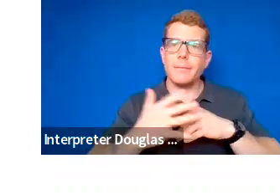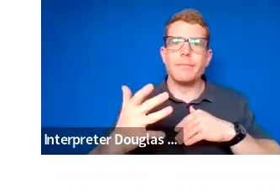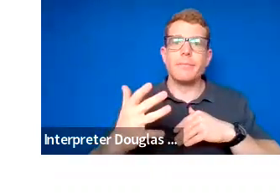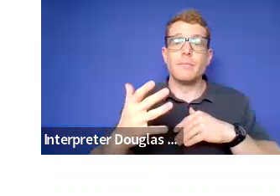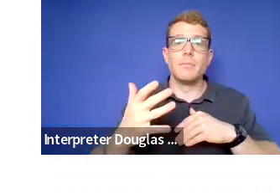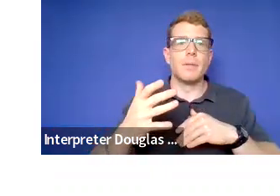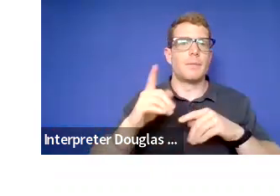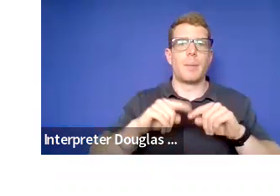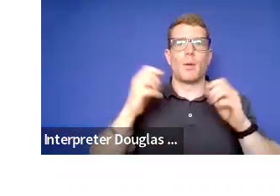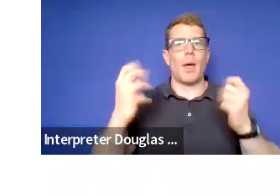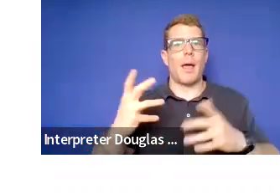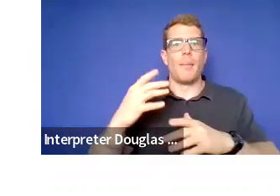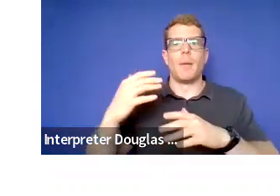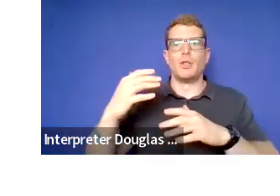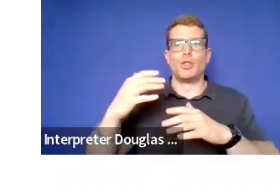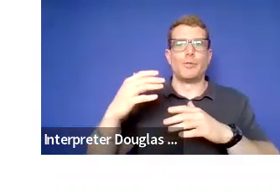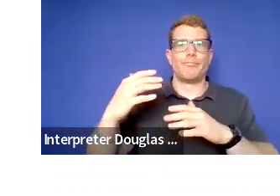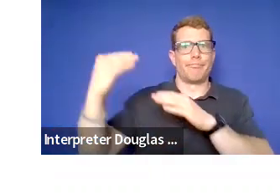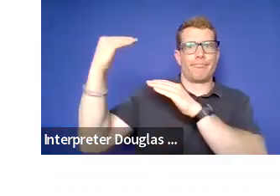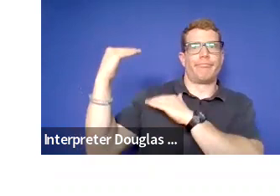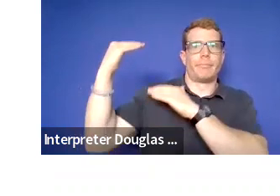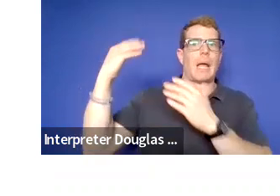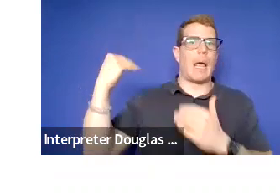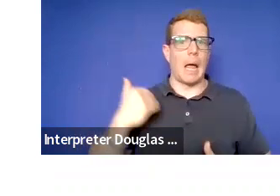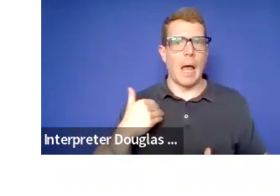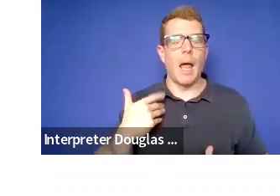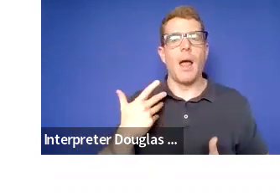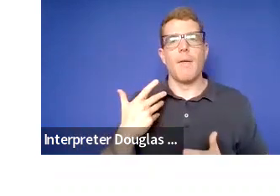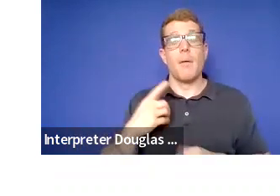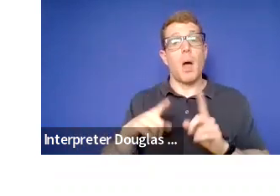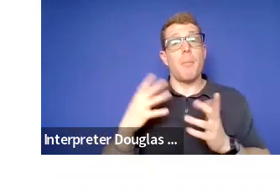It may be sooner than that. but we'll make every effort to reach out to you as soon as possible.